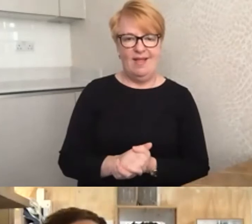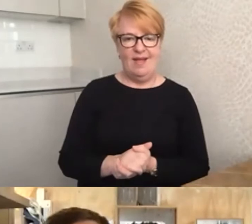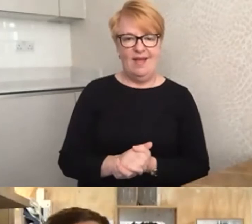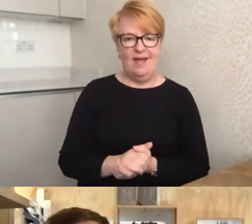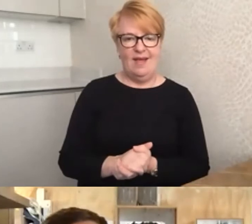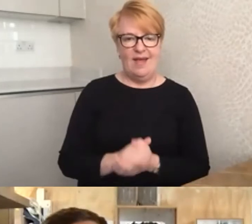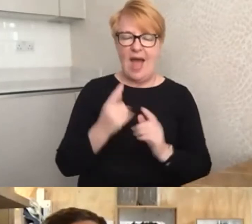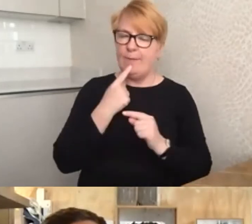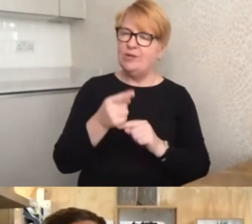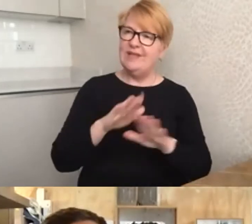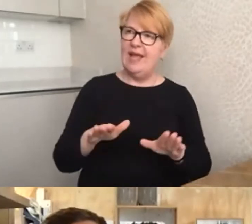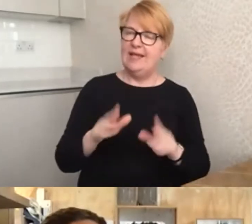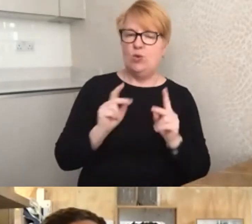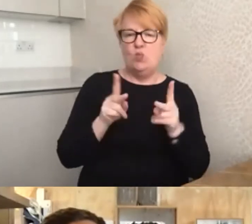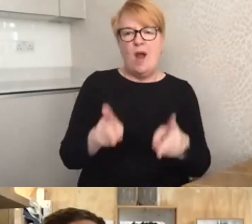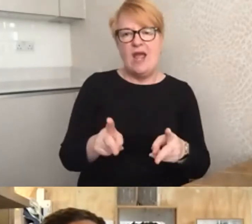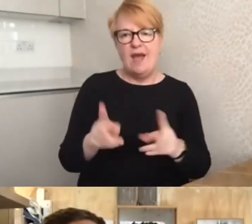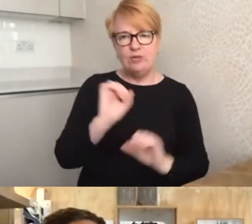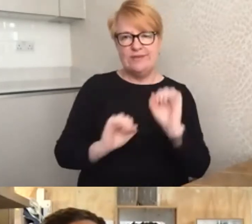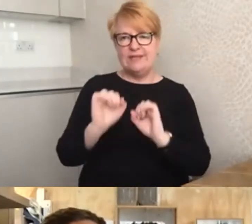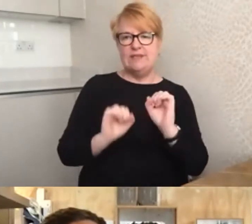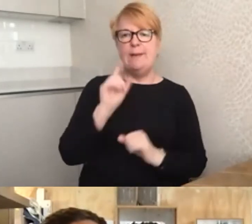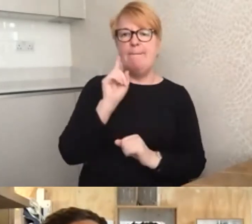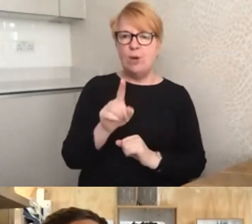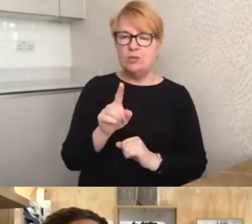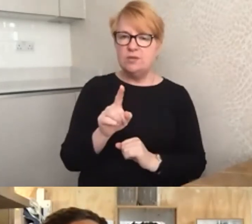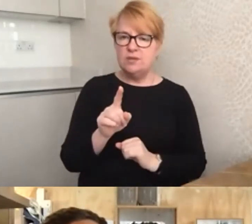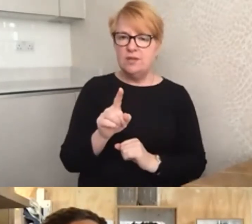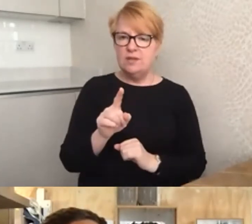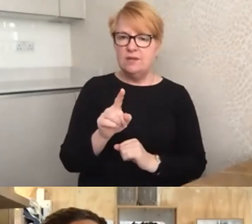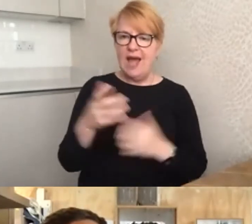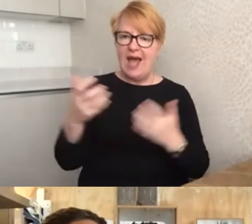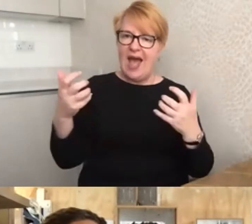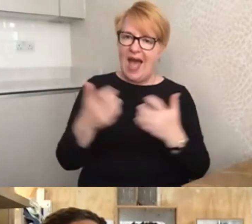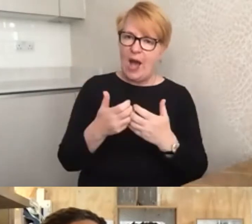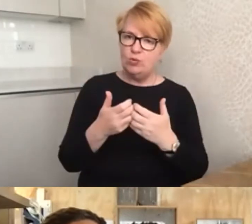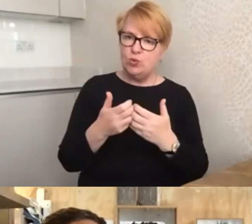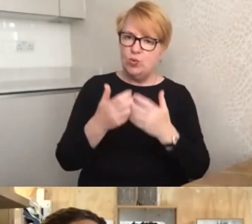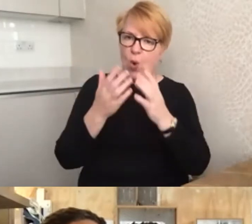but it's a form of opening up of what we can do as arts organisations,